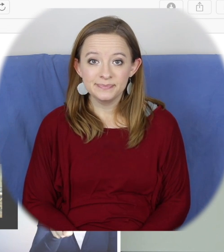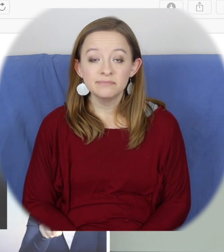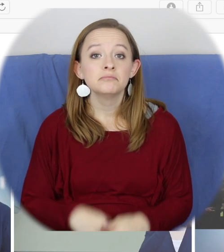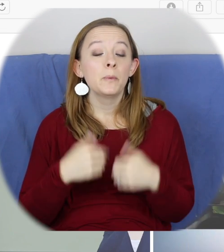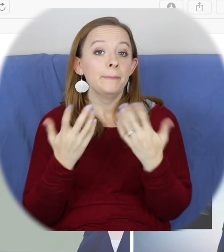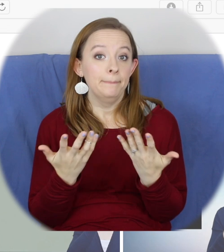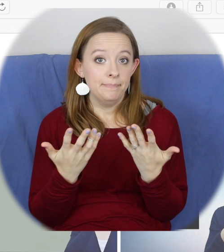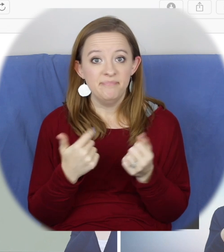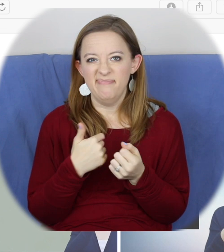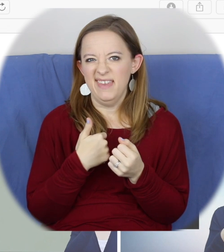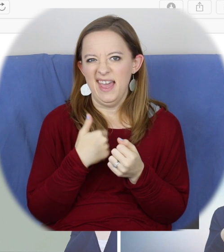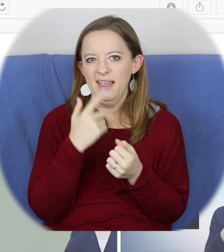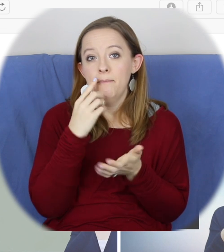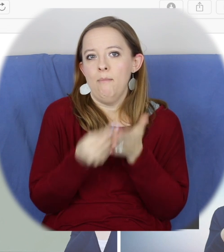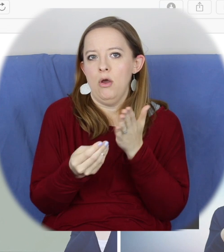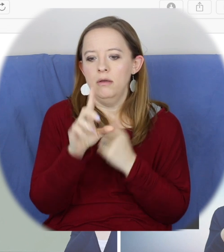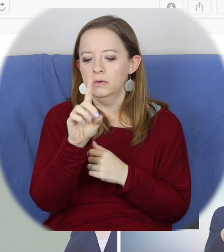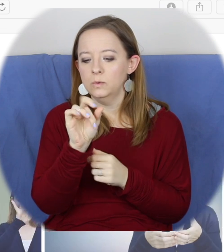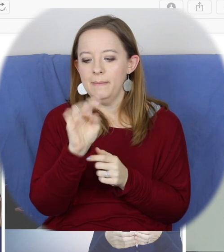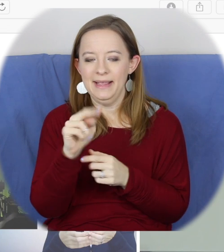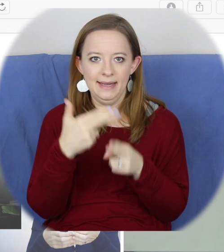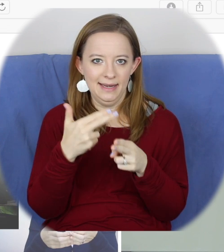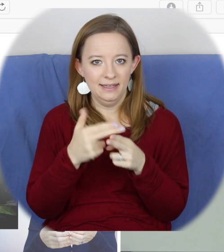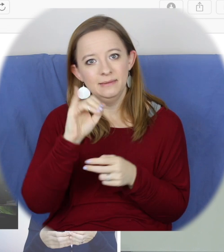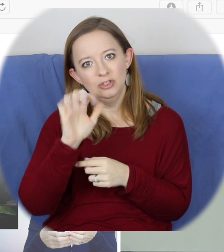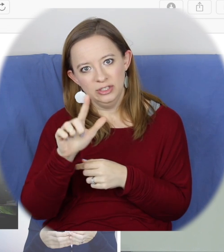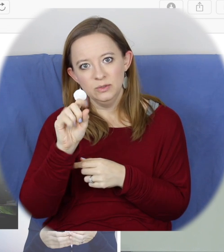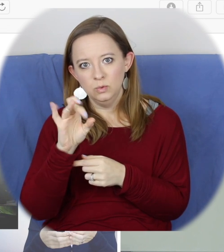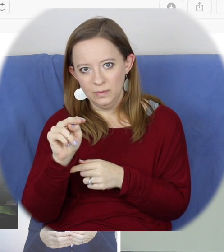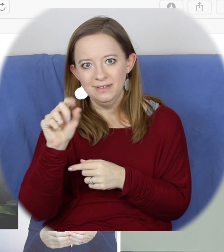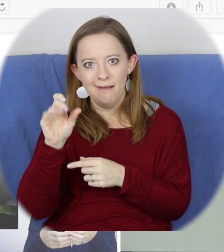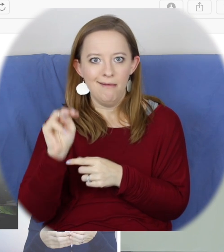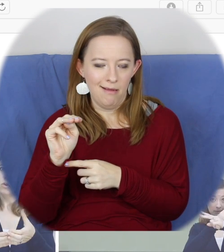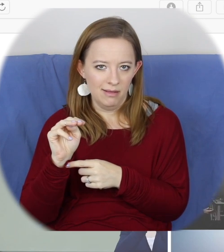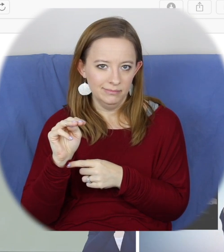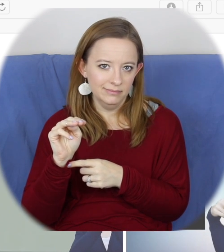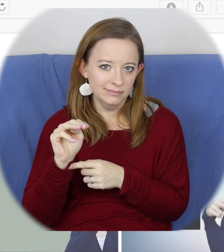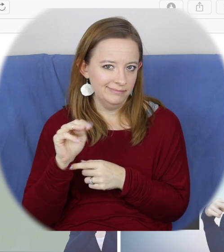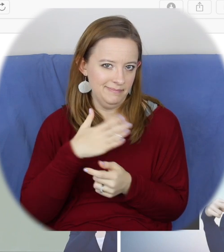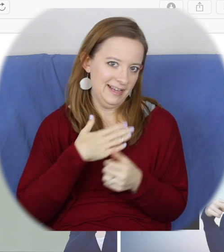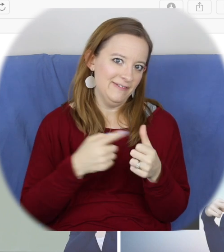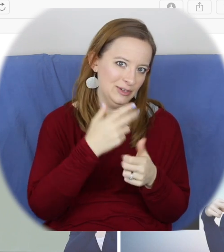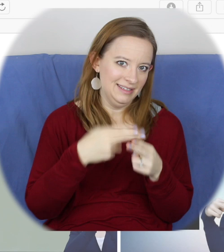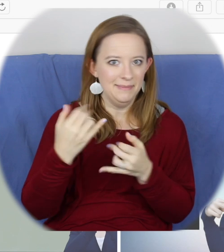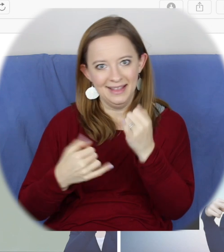So, I just bought the domain name of jillstewardson.com which is just my first and last name.